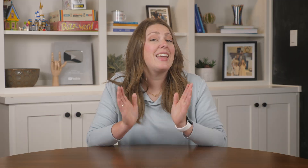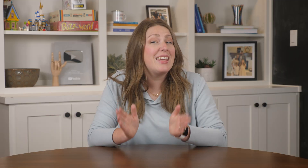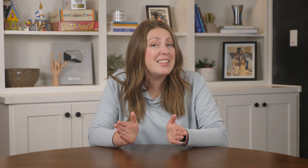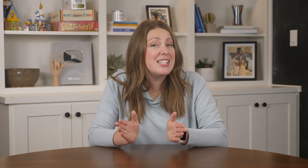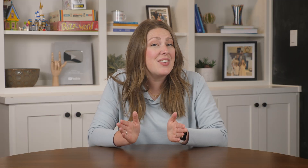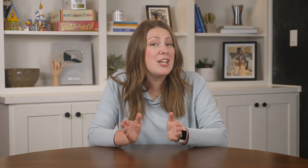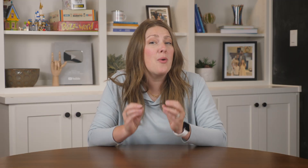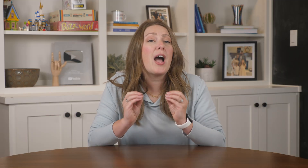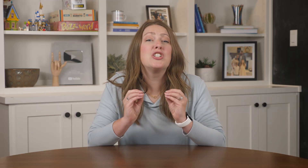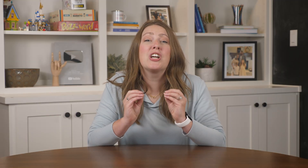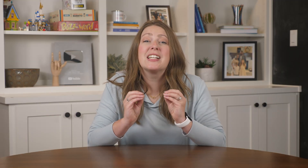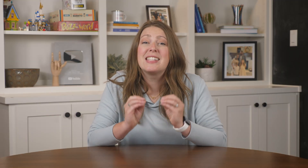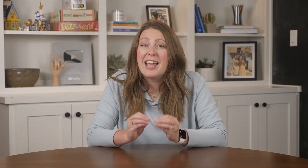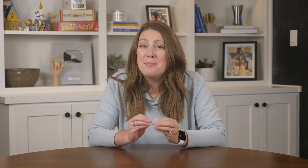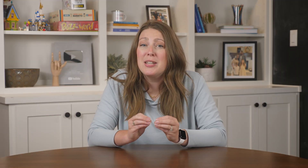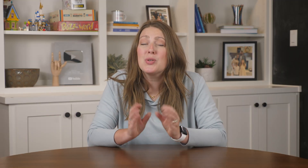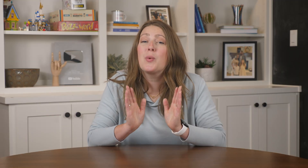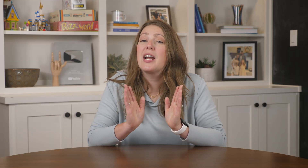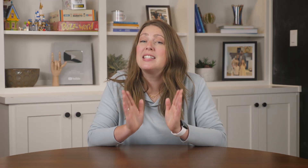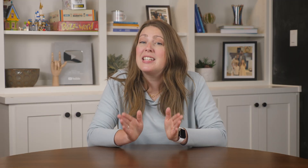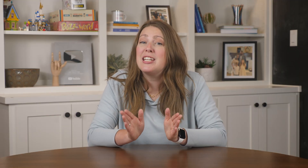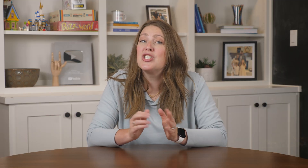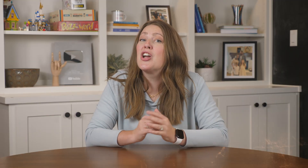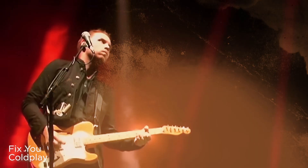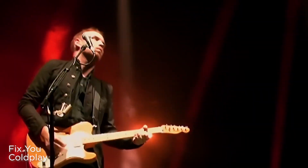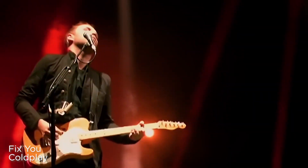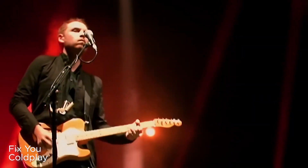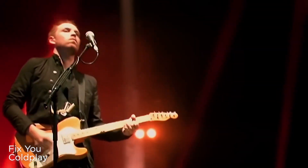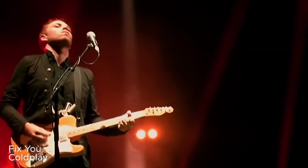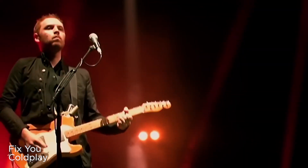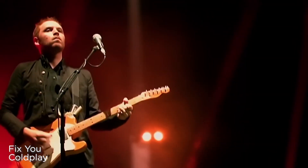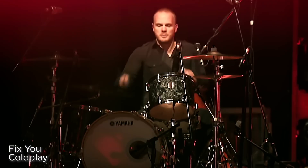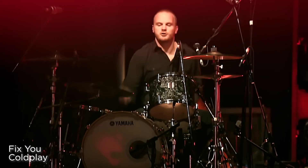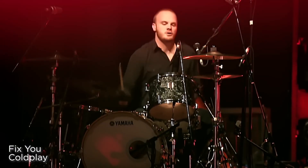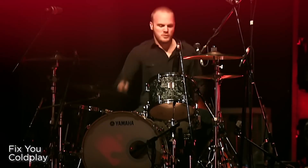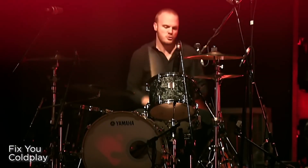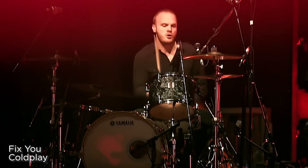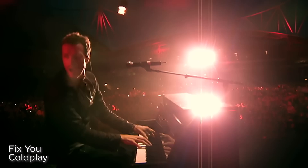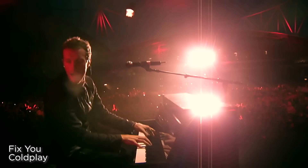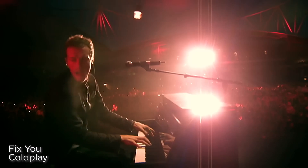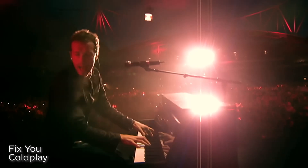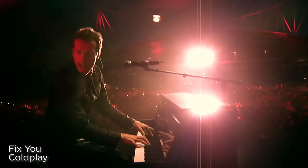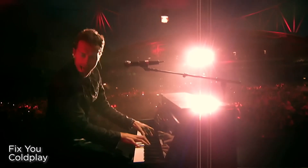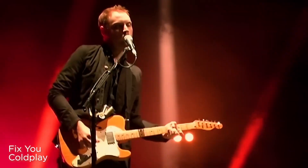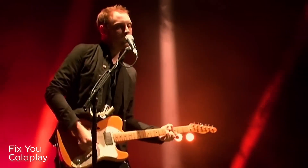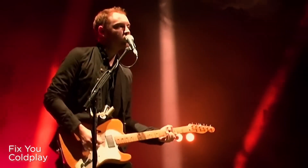in this video, I share a segment where I teach “Fix You” by Coldplay from our Music Mini-Course.